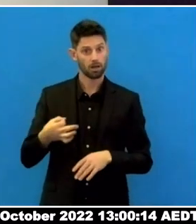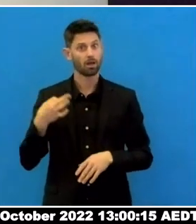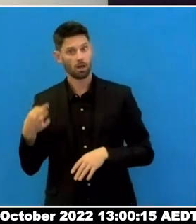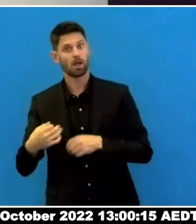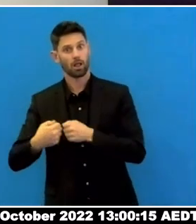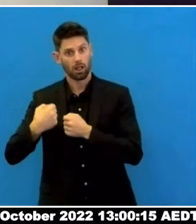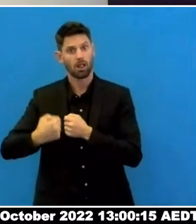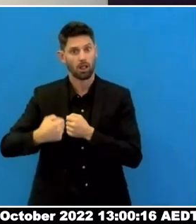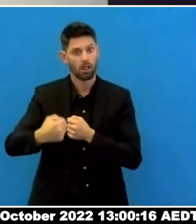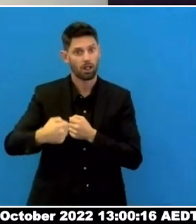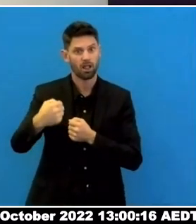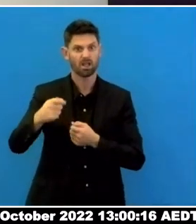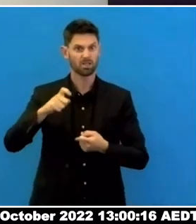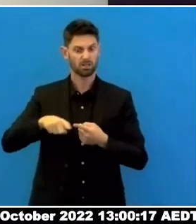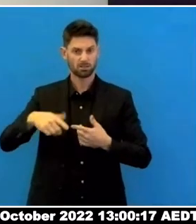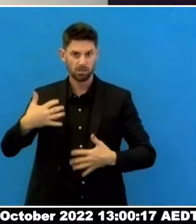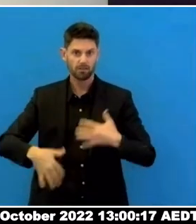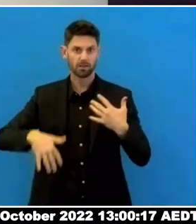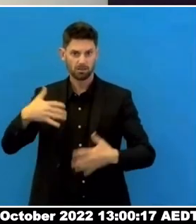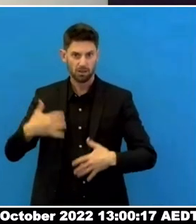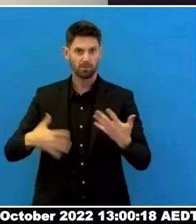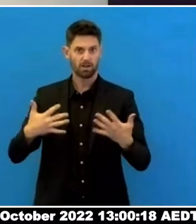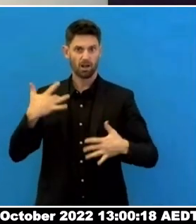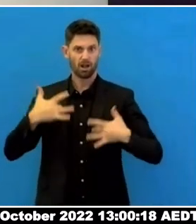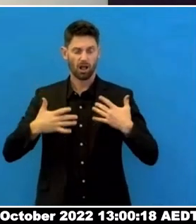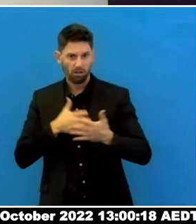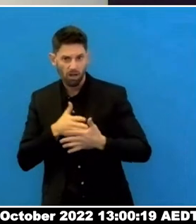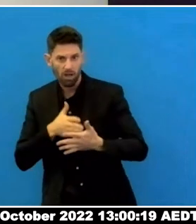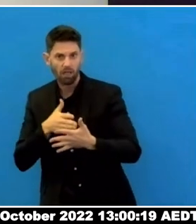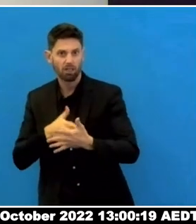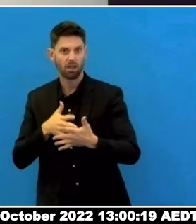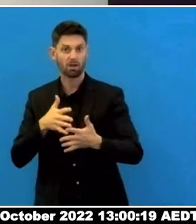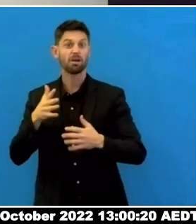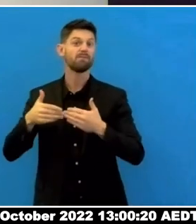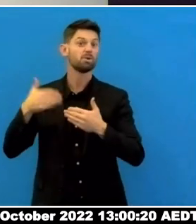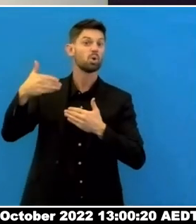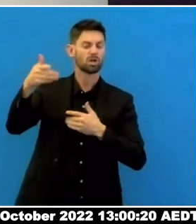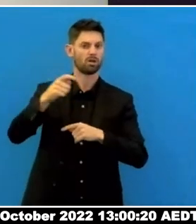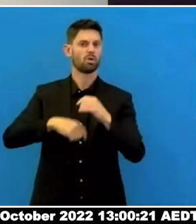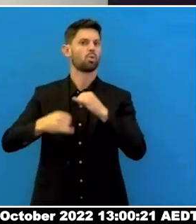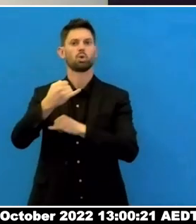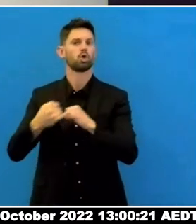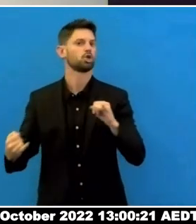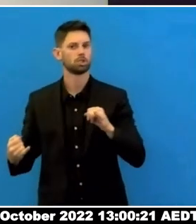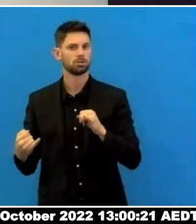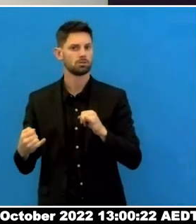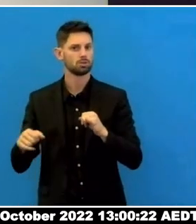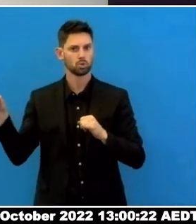More harm is being done by lack of an intervention to their long term success in the community.